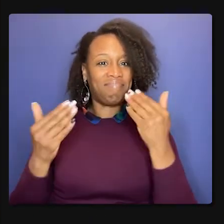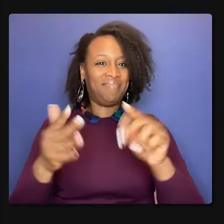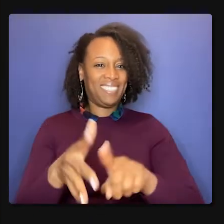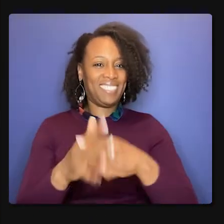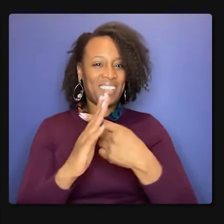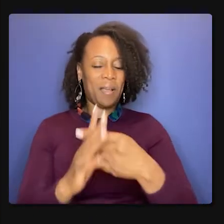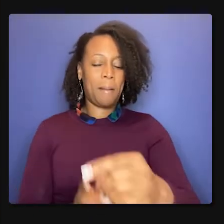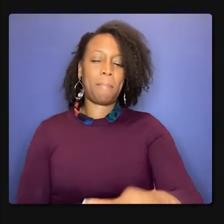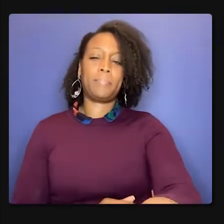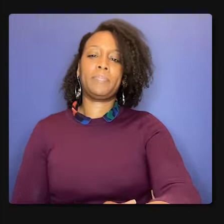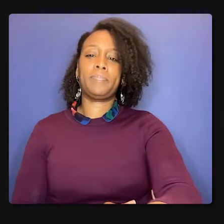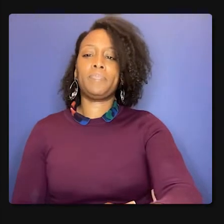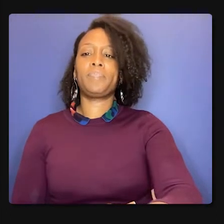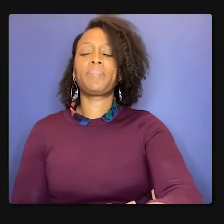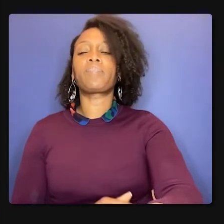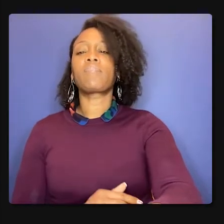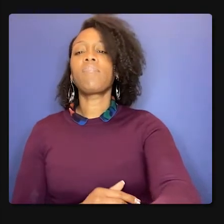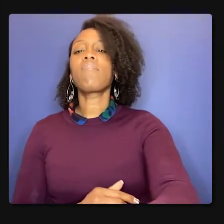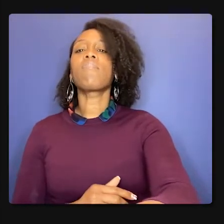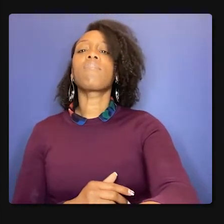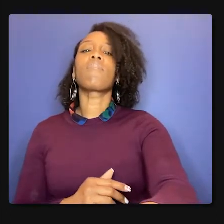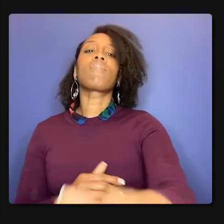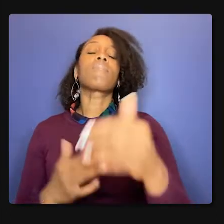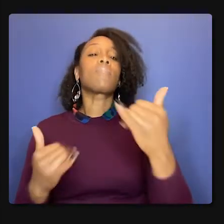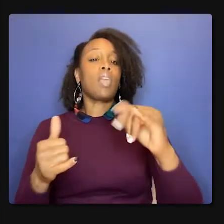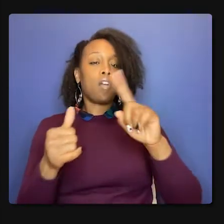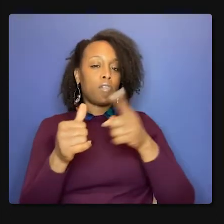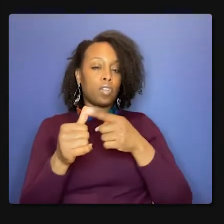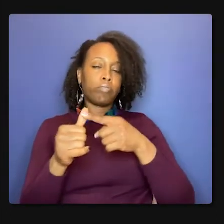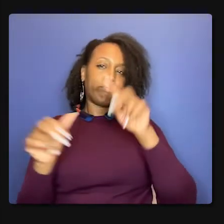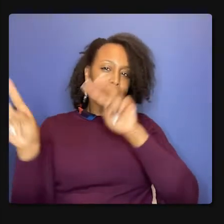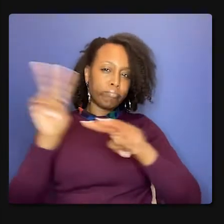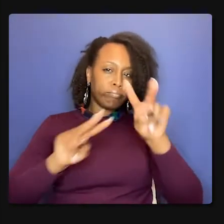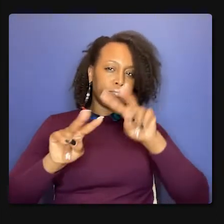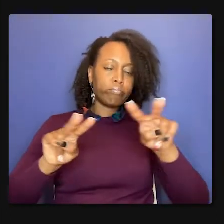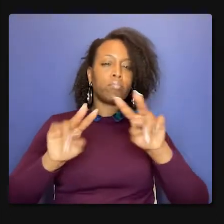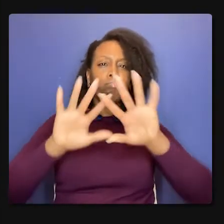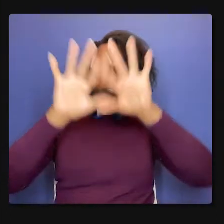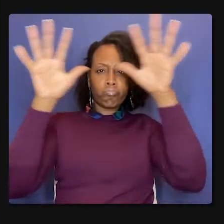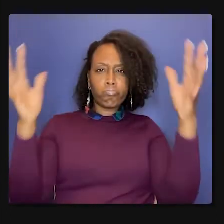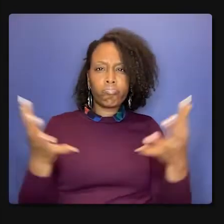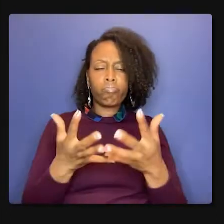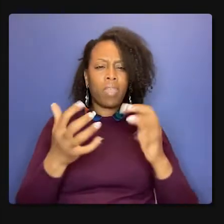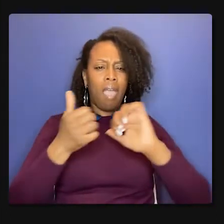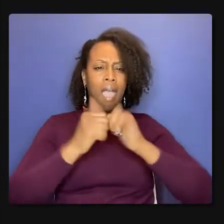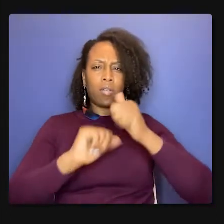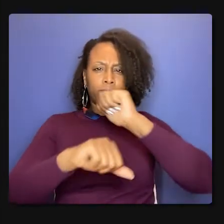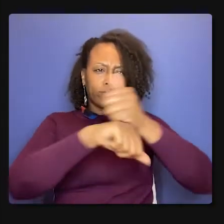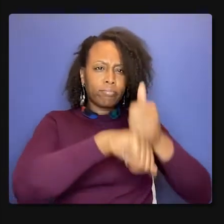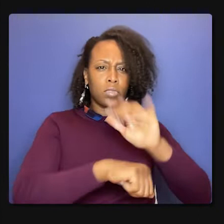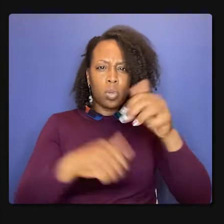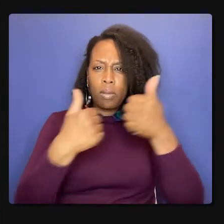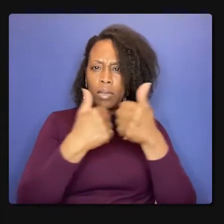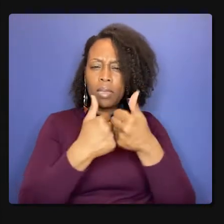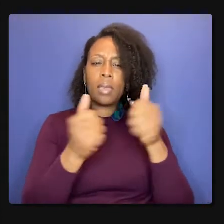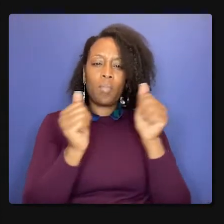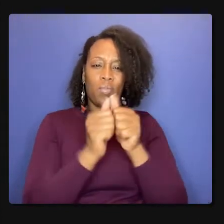Before we dive too deep, let's take a look at the high-level overview of how to ship your game with the ID@Xbox program.